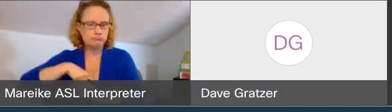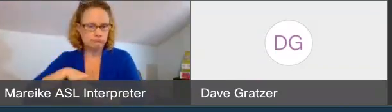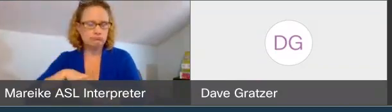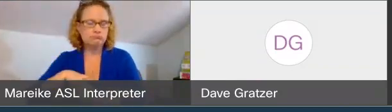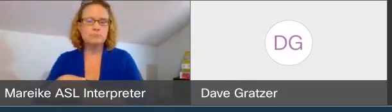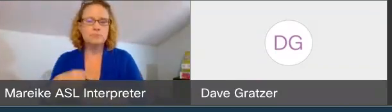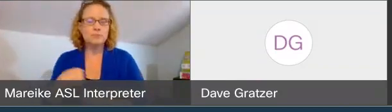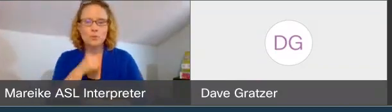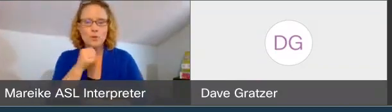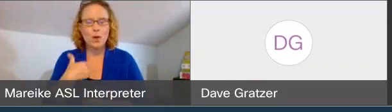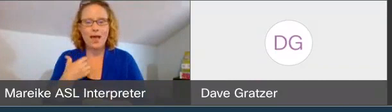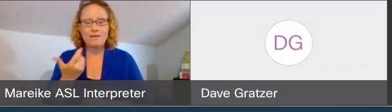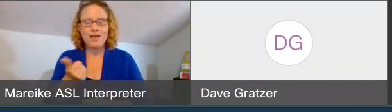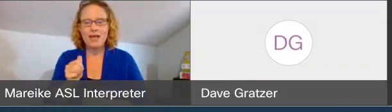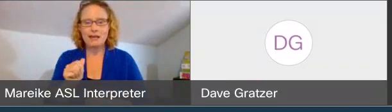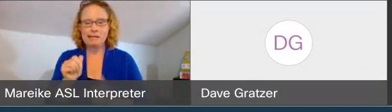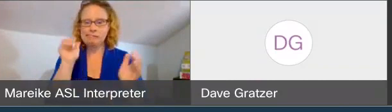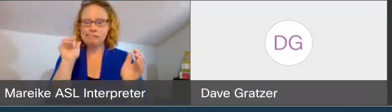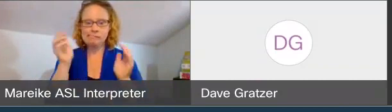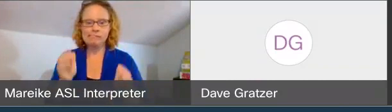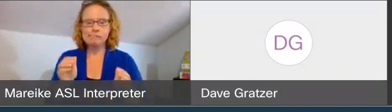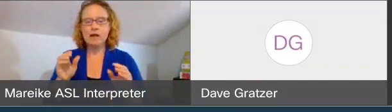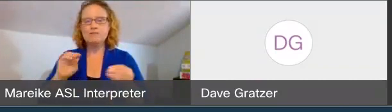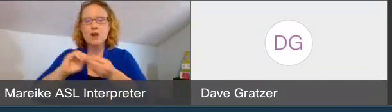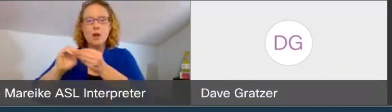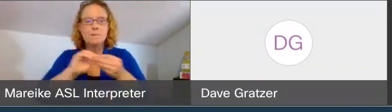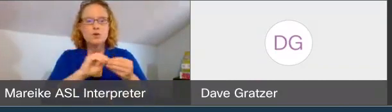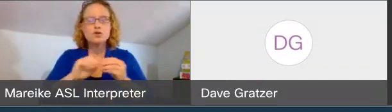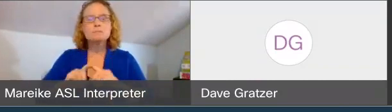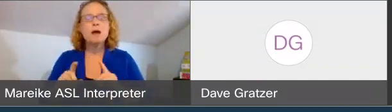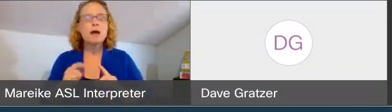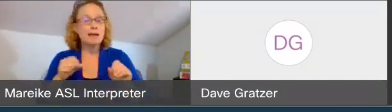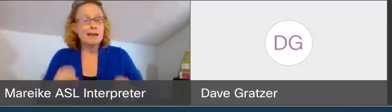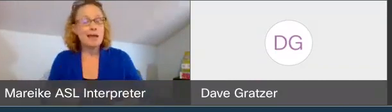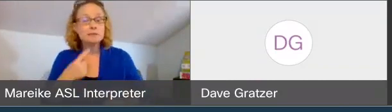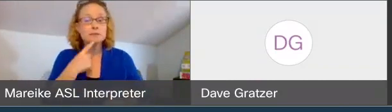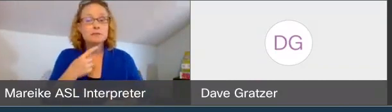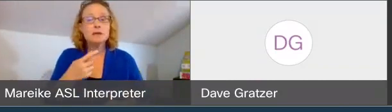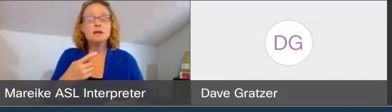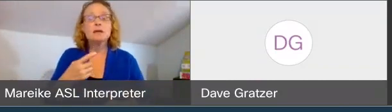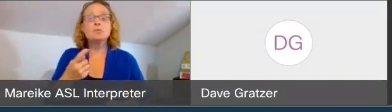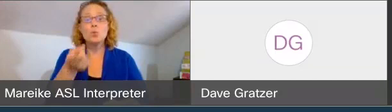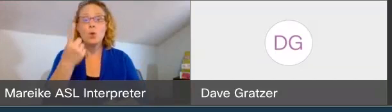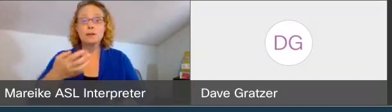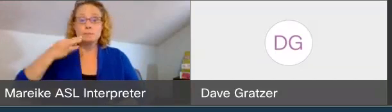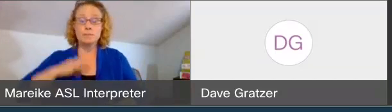head to head comparison either, but I can say that that one benefit of having the FACT teams